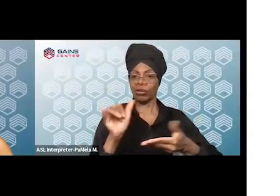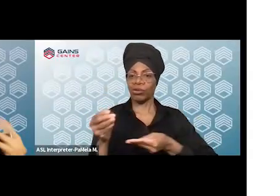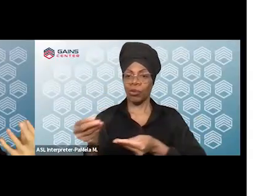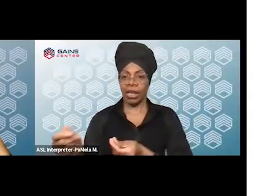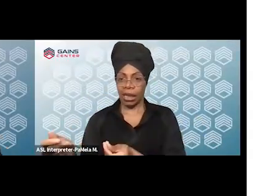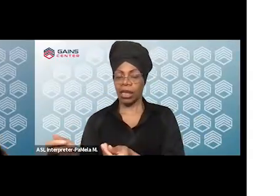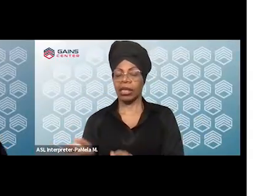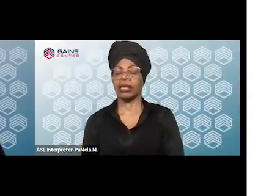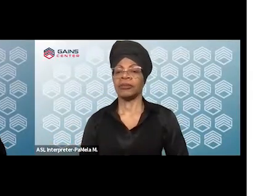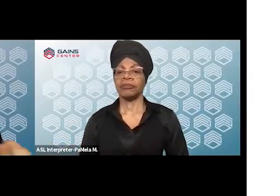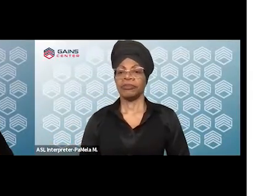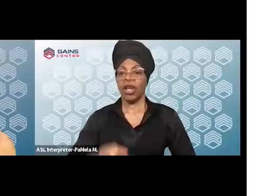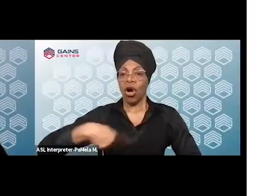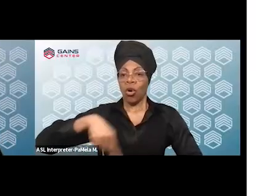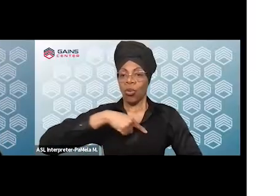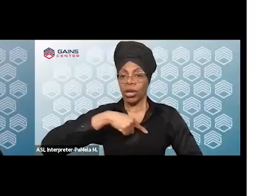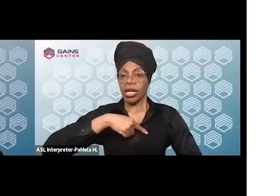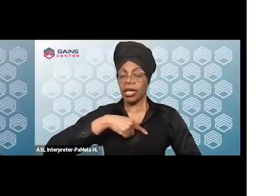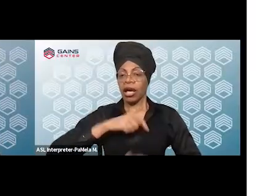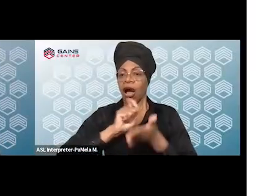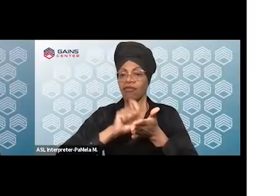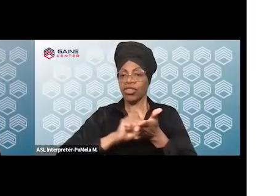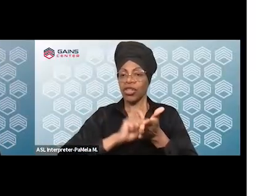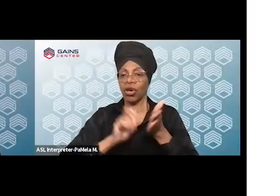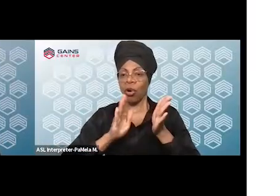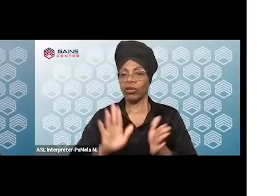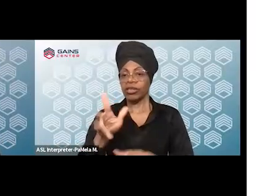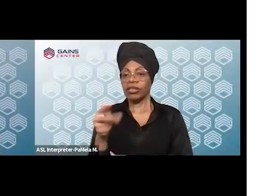We, the authors of these three publications,